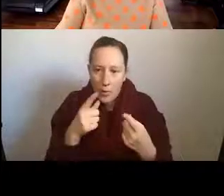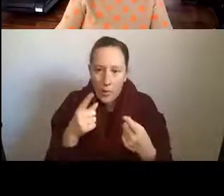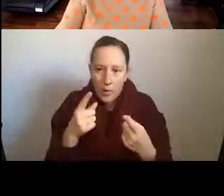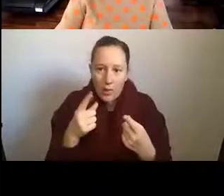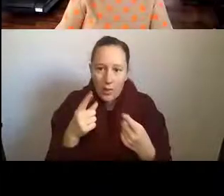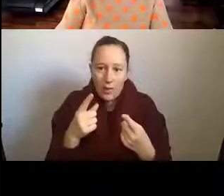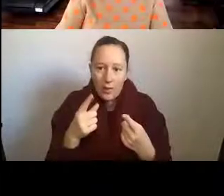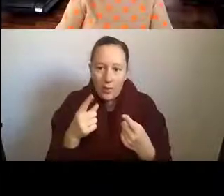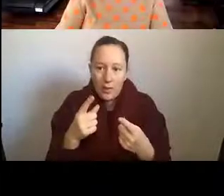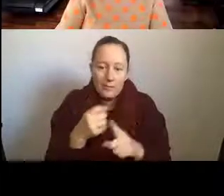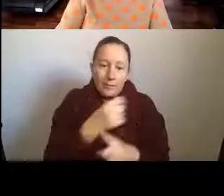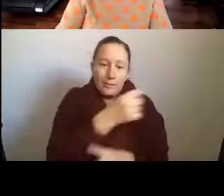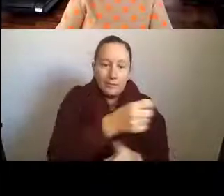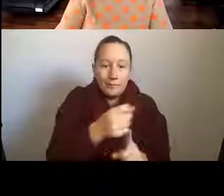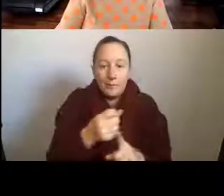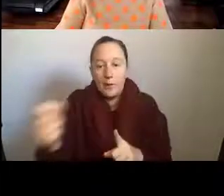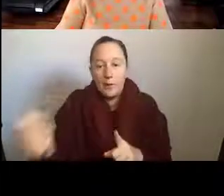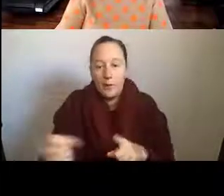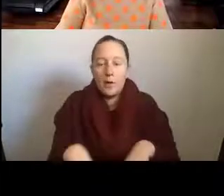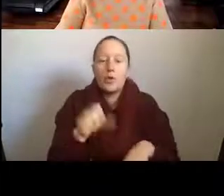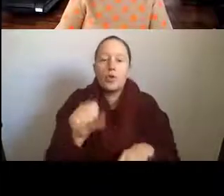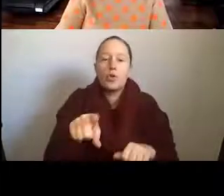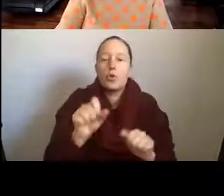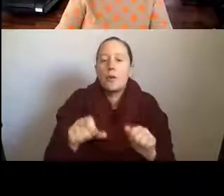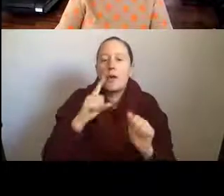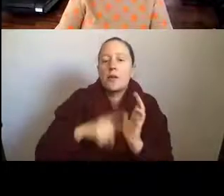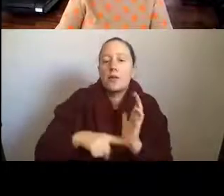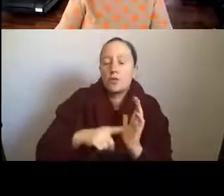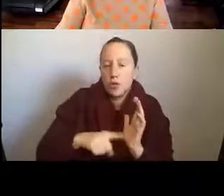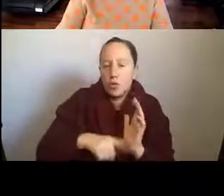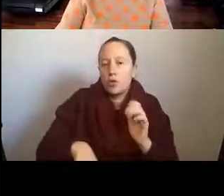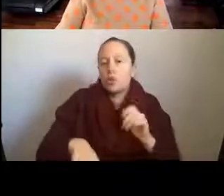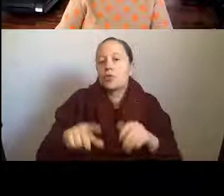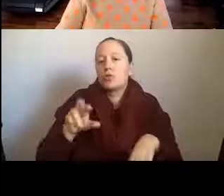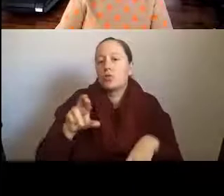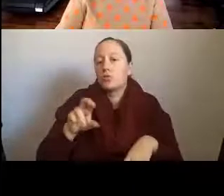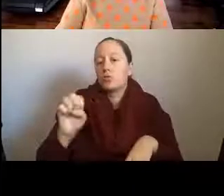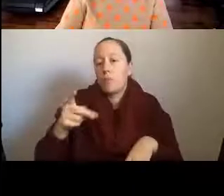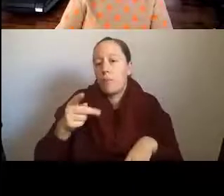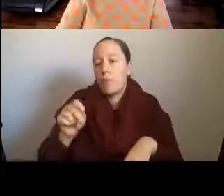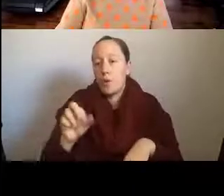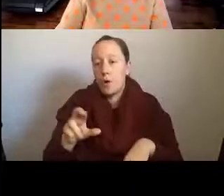and see where other R15s like yours have gone and you can also talk to a program officer.